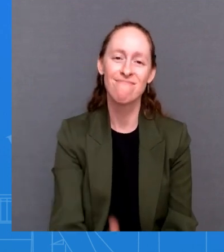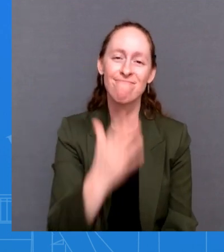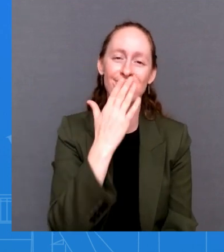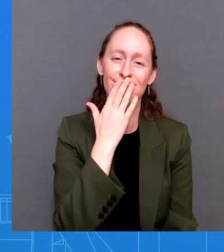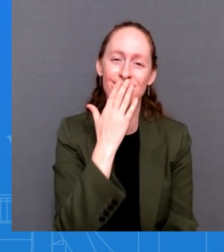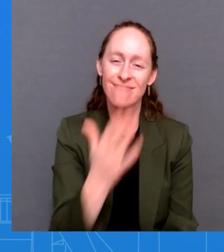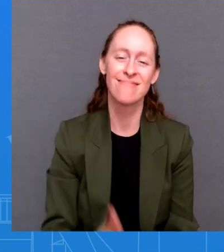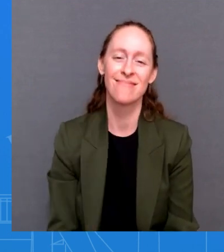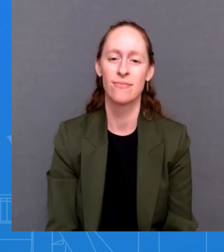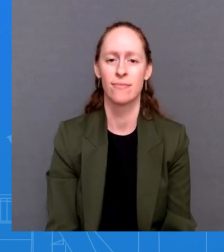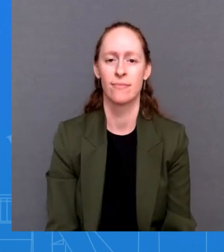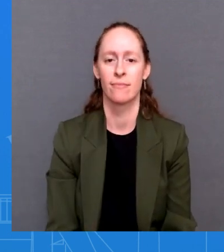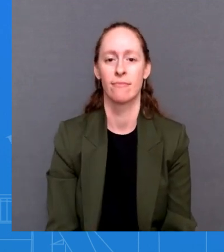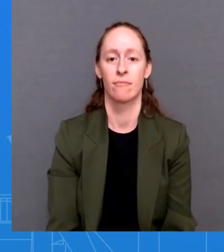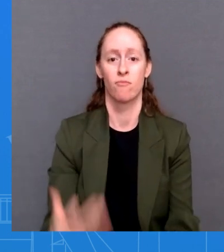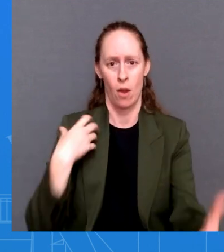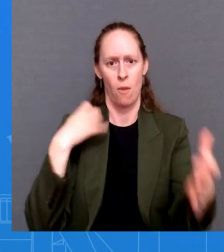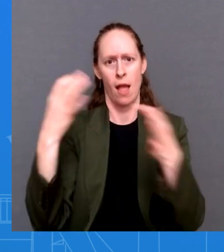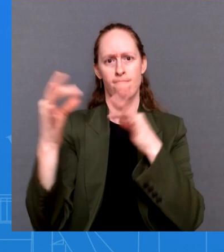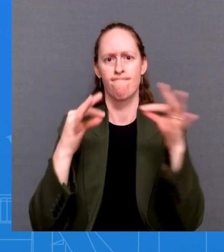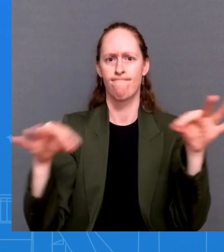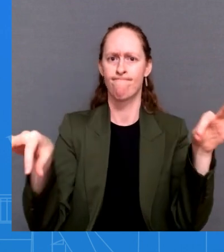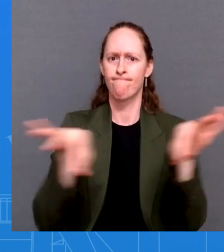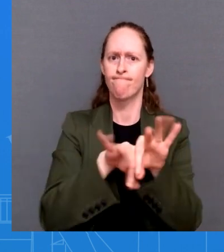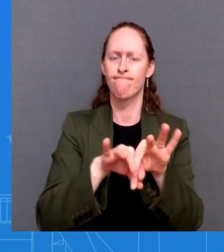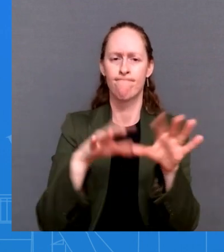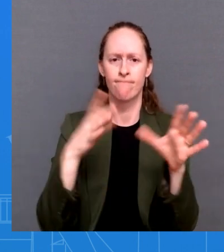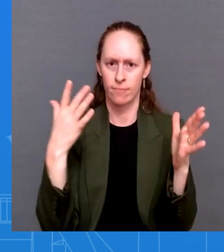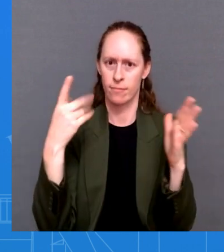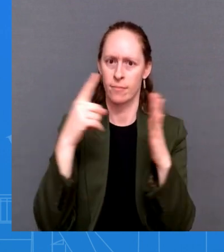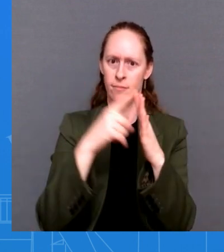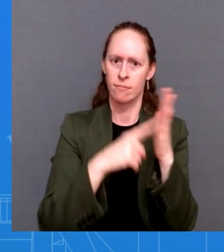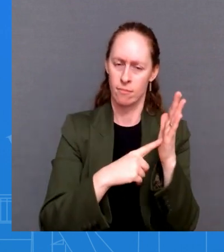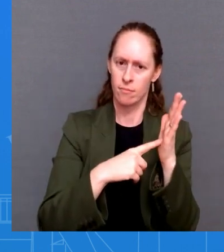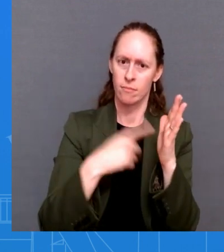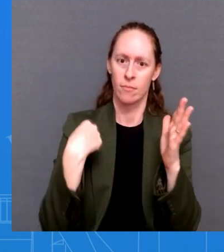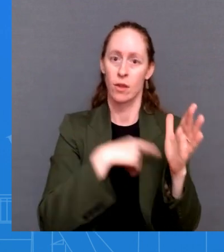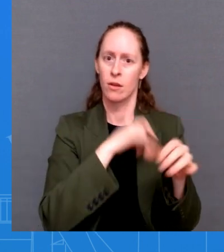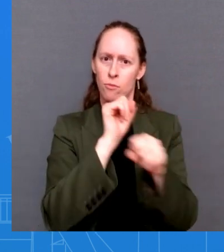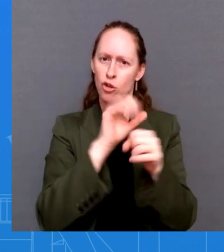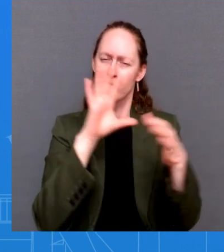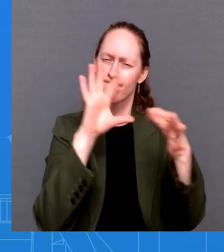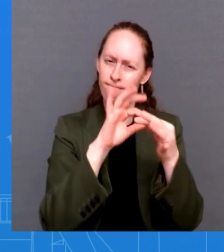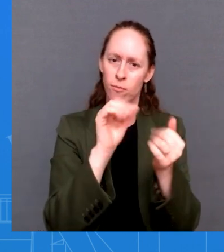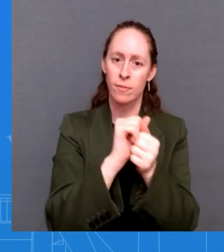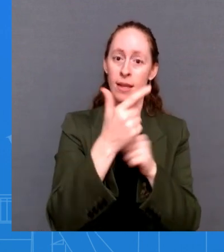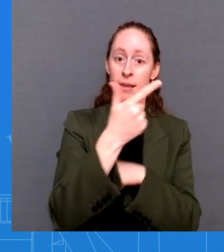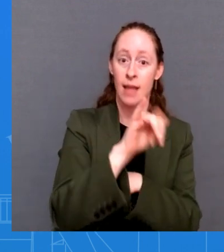that's working closely with gay, bisexual and other men who have sex with men to provide evidence based behavioral advice